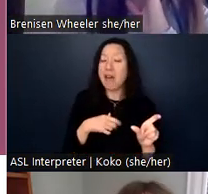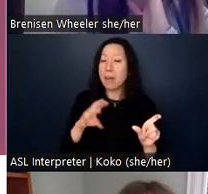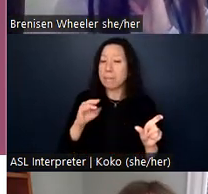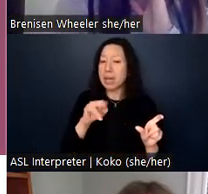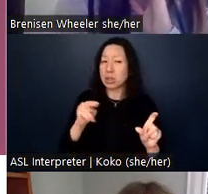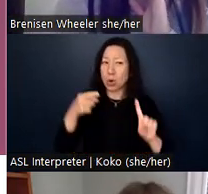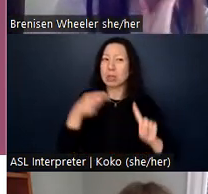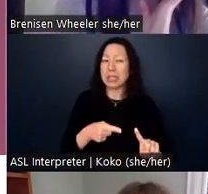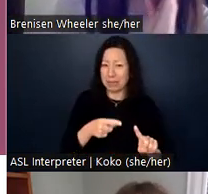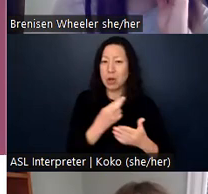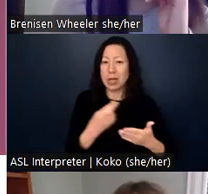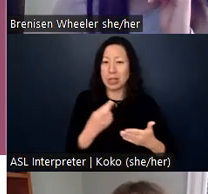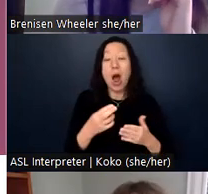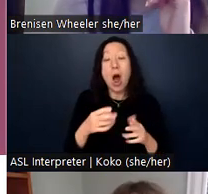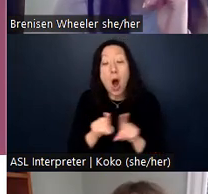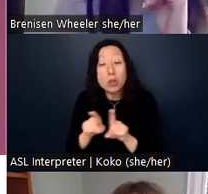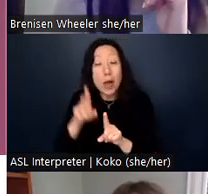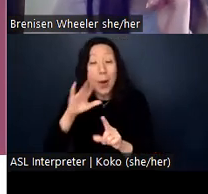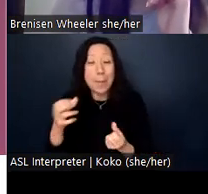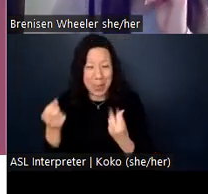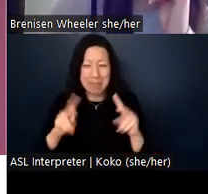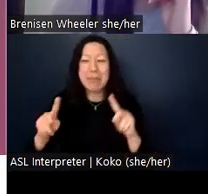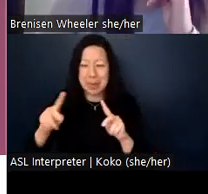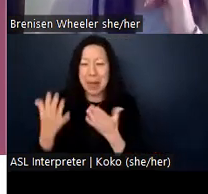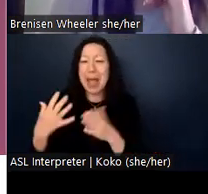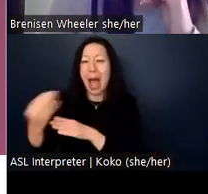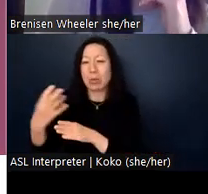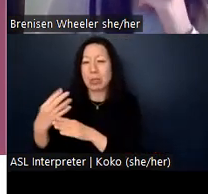that might be outside of Minnesota. 13:31:04 So there's a bunch of national and